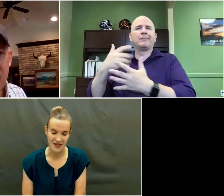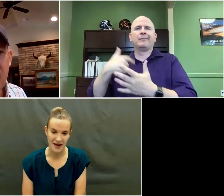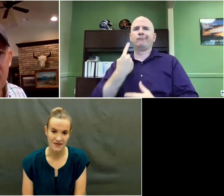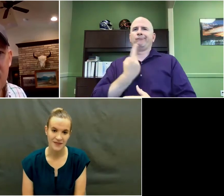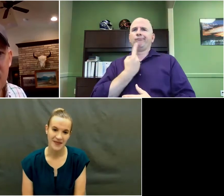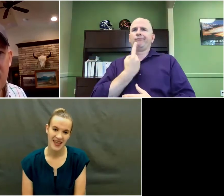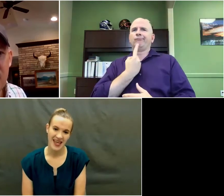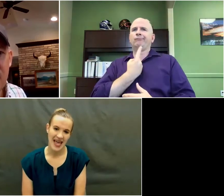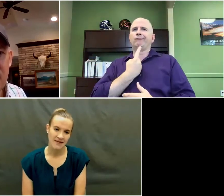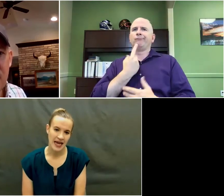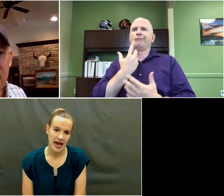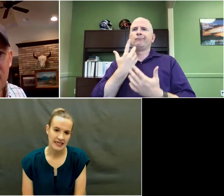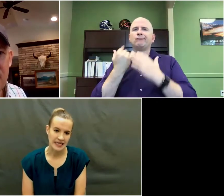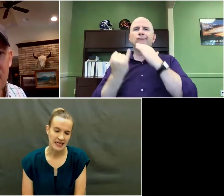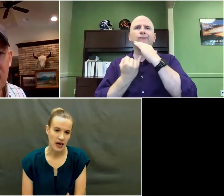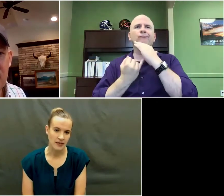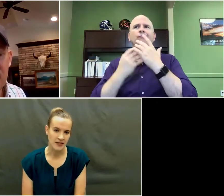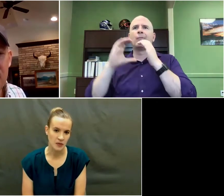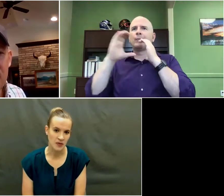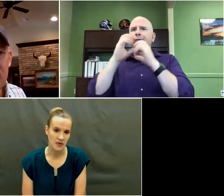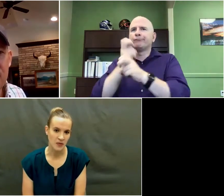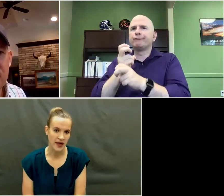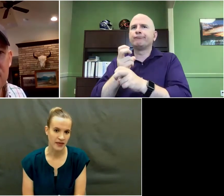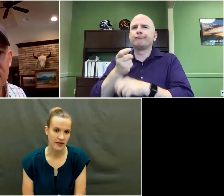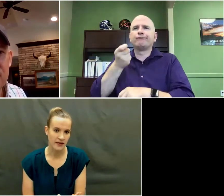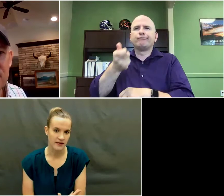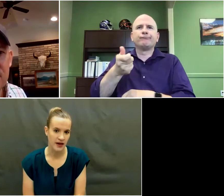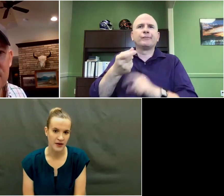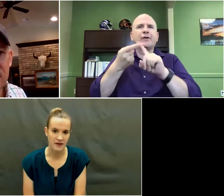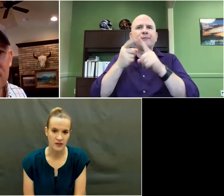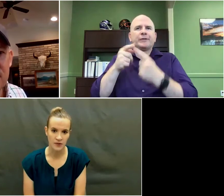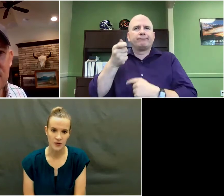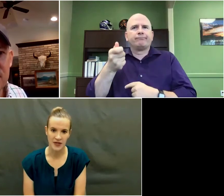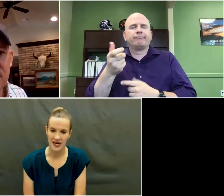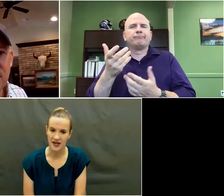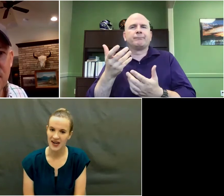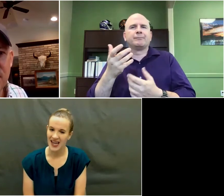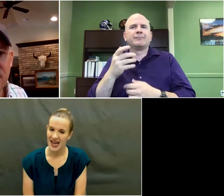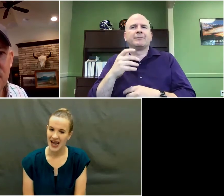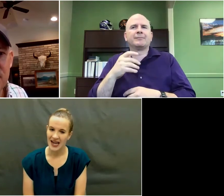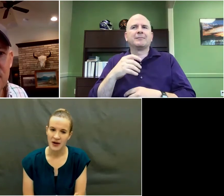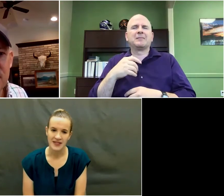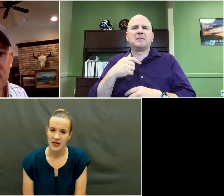the Deaf. If I had attended a public school with other individuals who could hear, I honestly don't